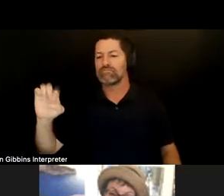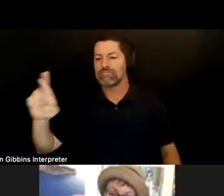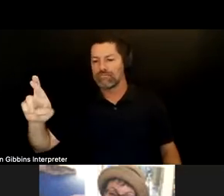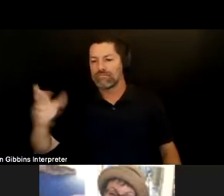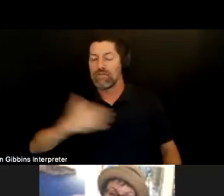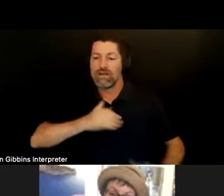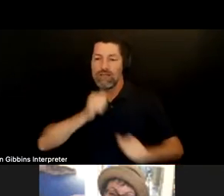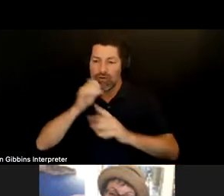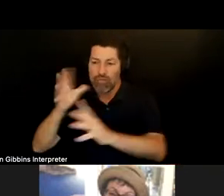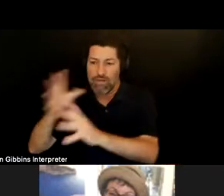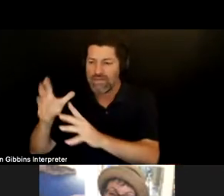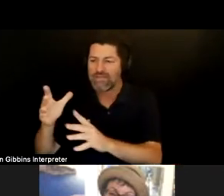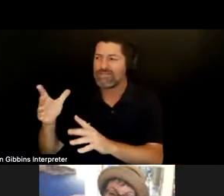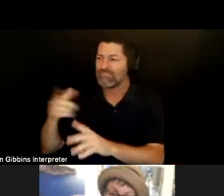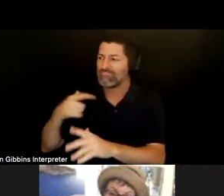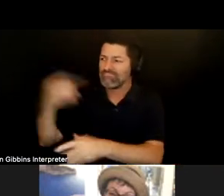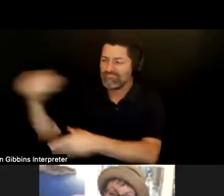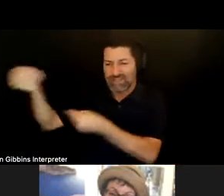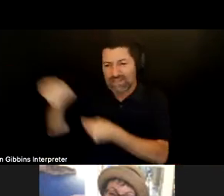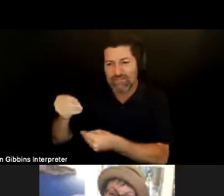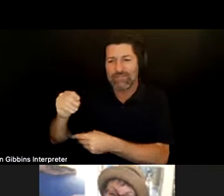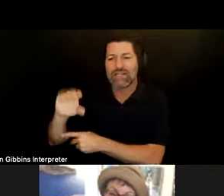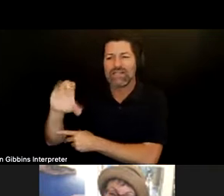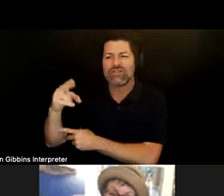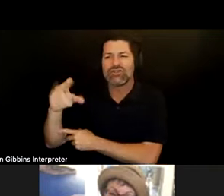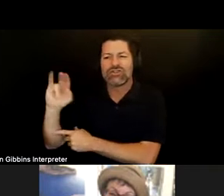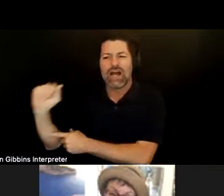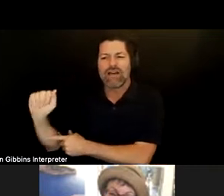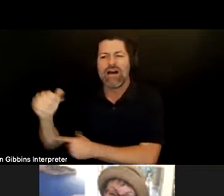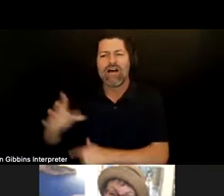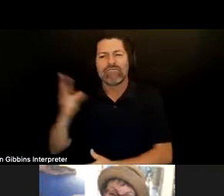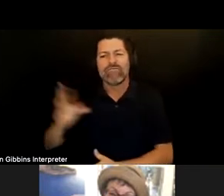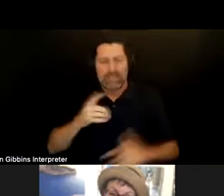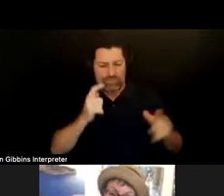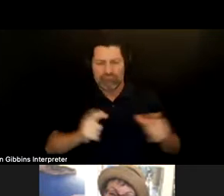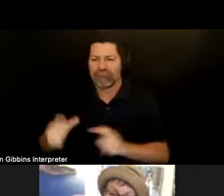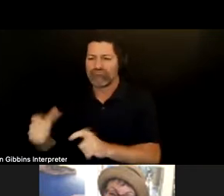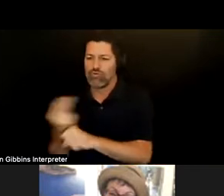19:30:03 I use the same china that she used and my children. I hope when somebody asks